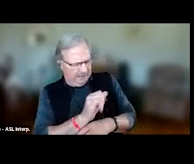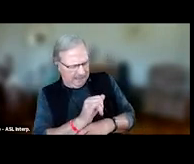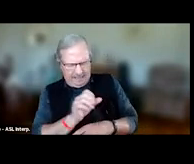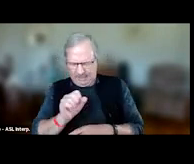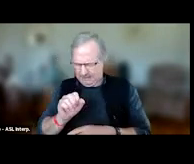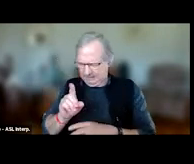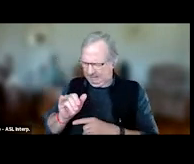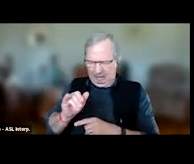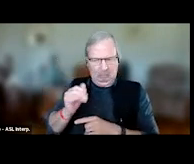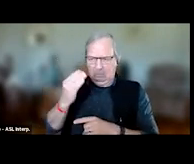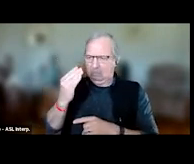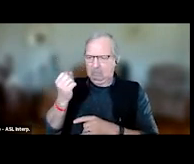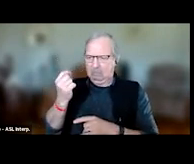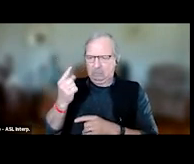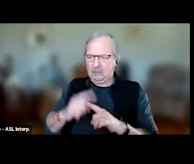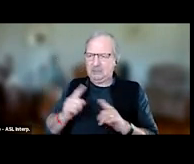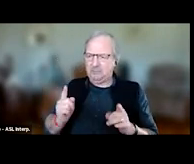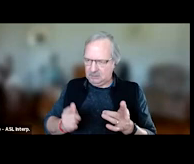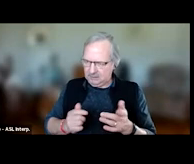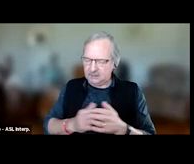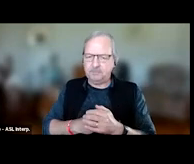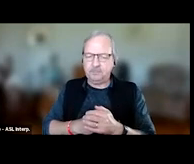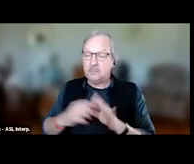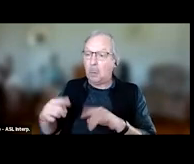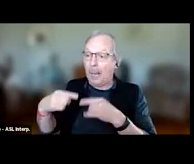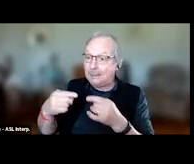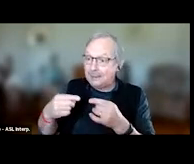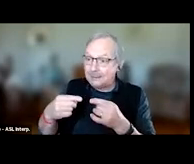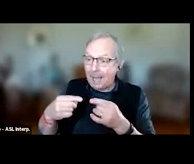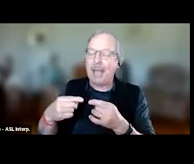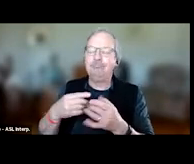So I've since corrected myself and continue